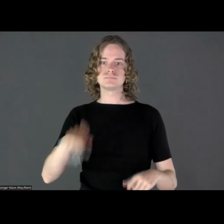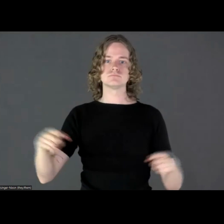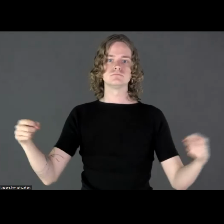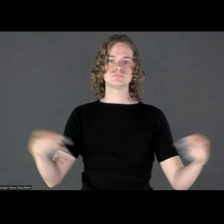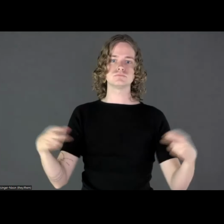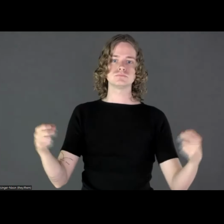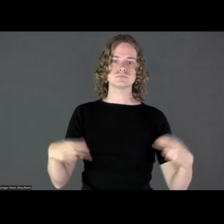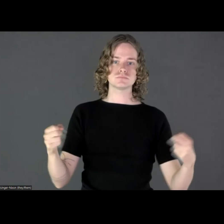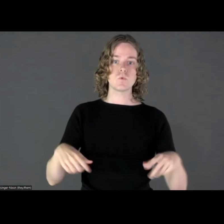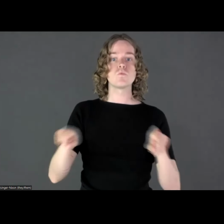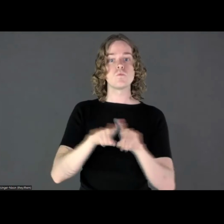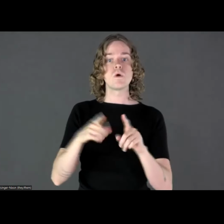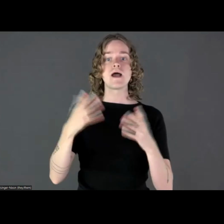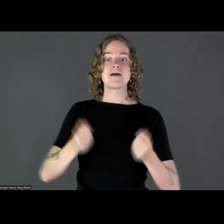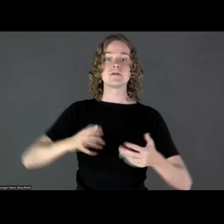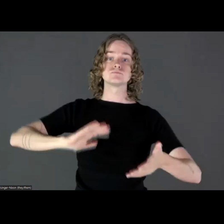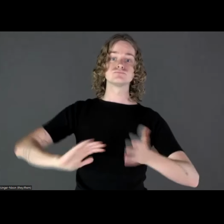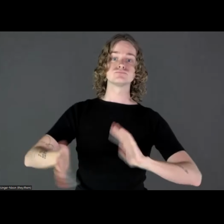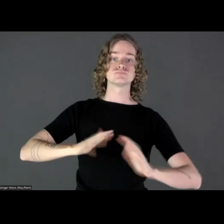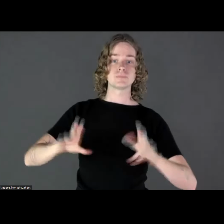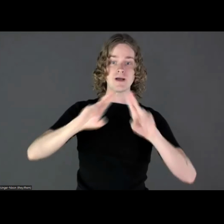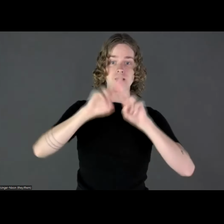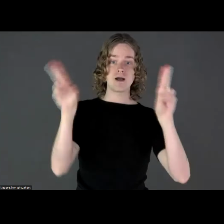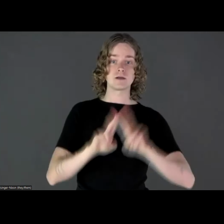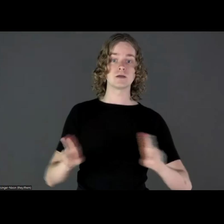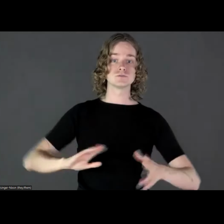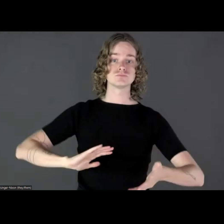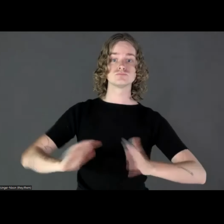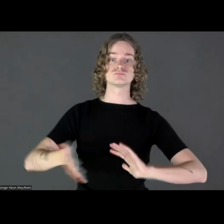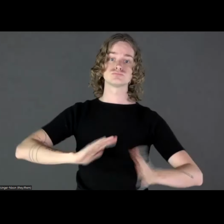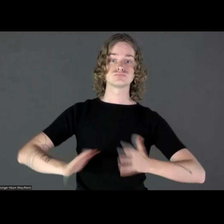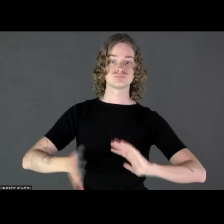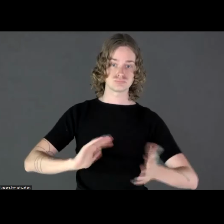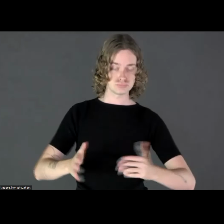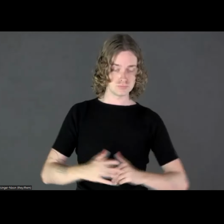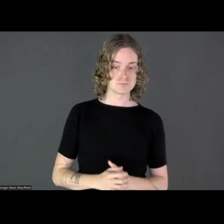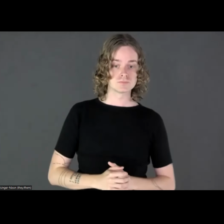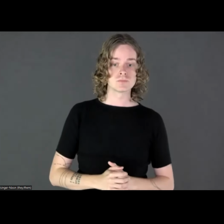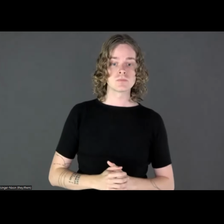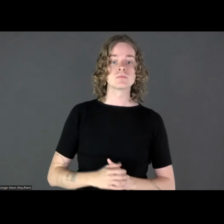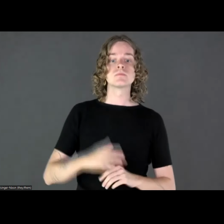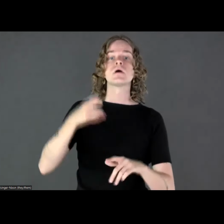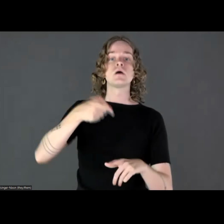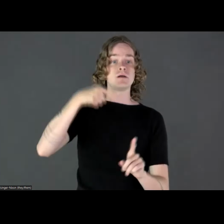you would be able to access the recording in due course through the HNPW platform after the event.